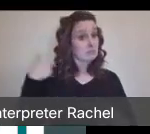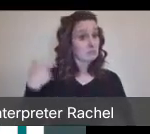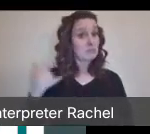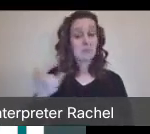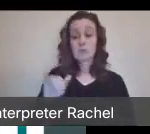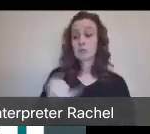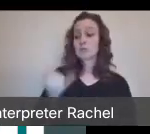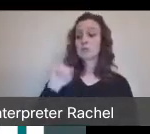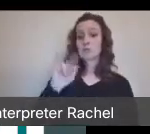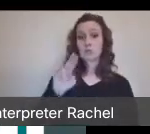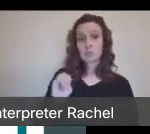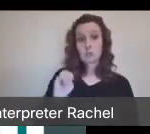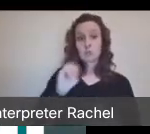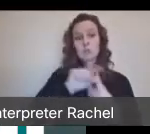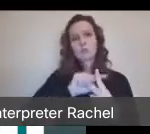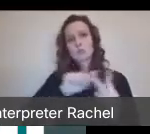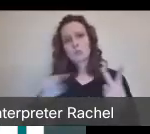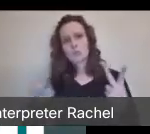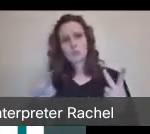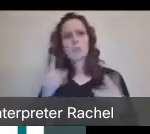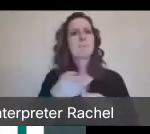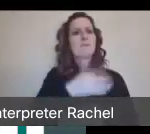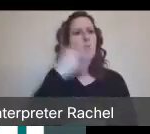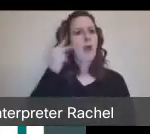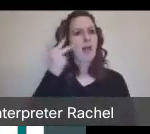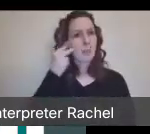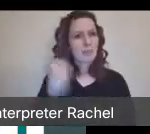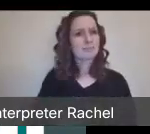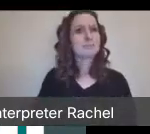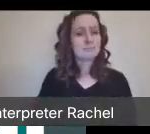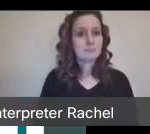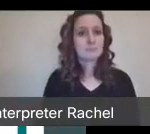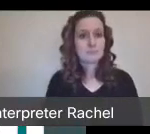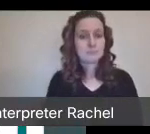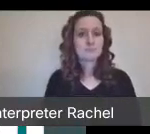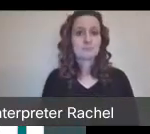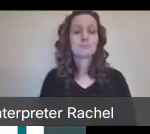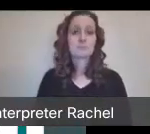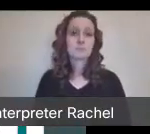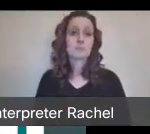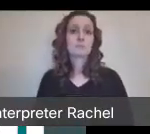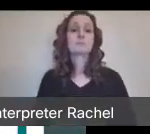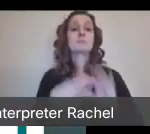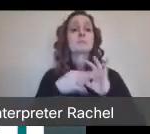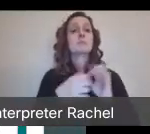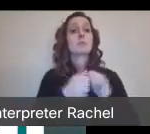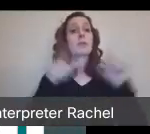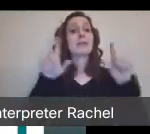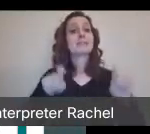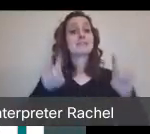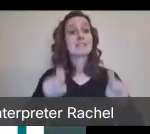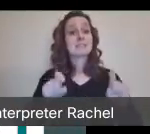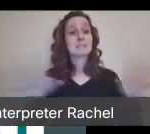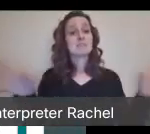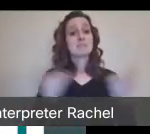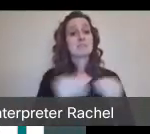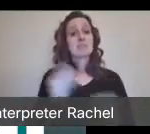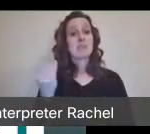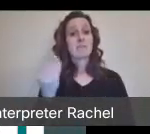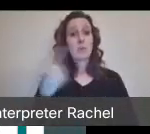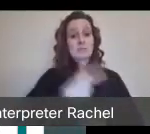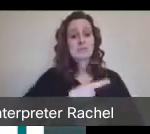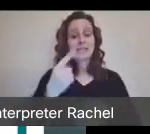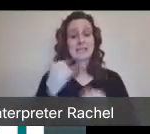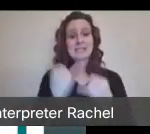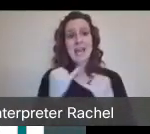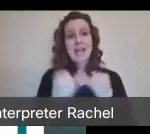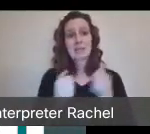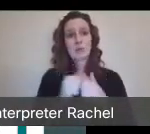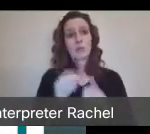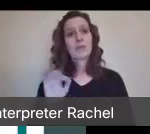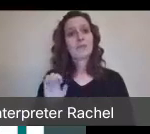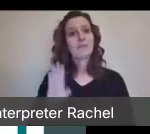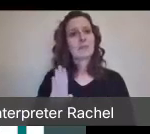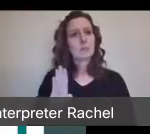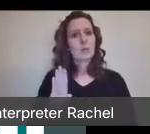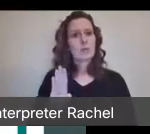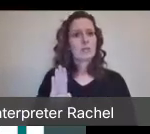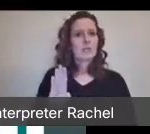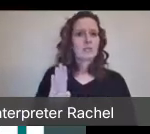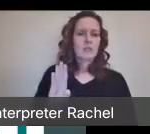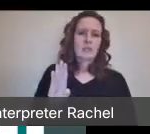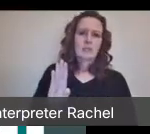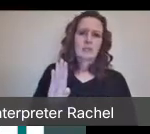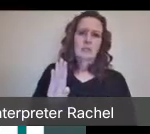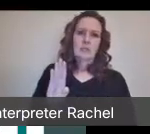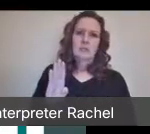right up until just before Halloween. In terms of testing, for the 14 day period ending February the